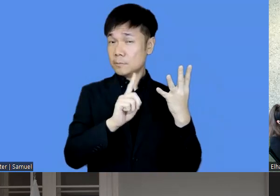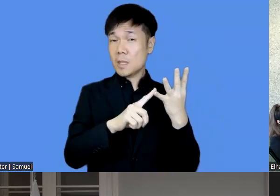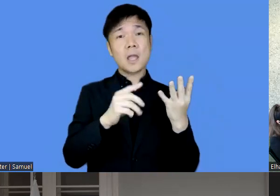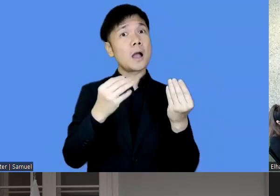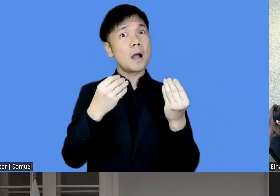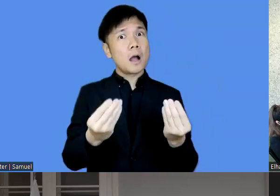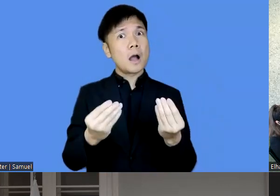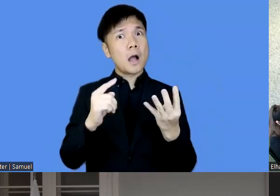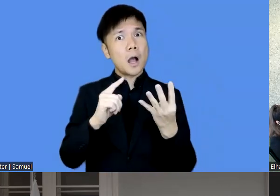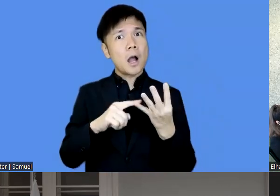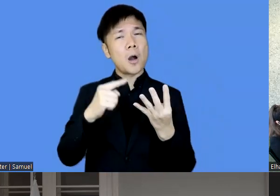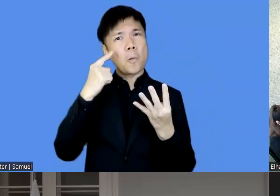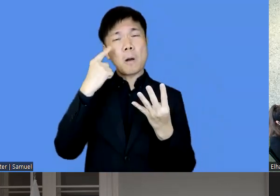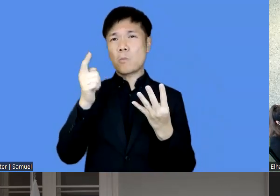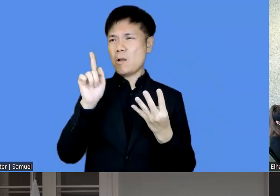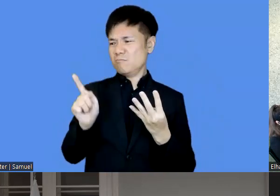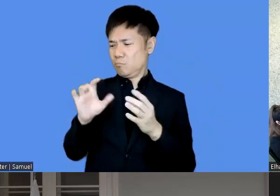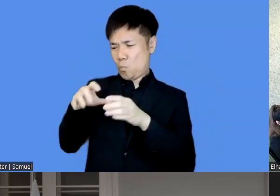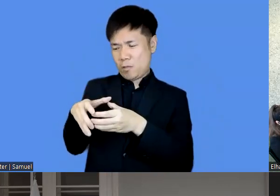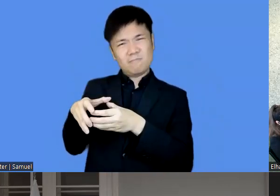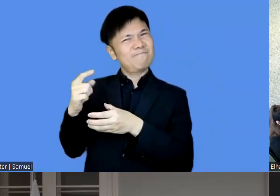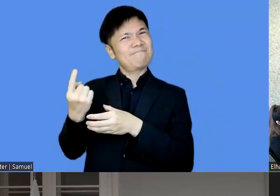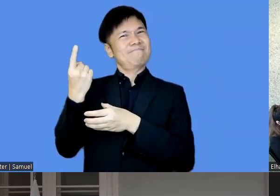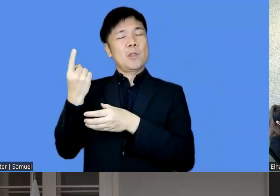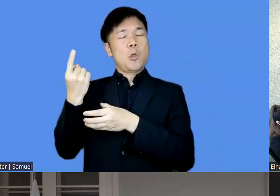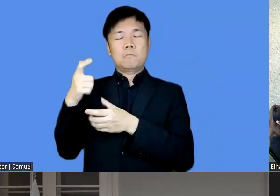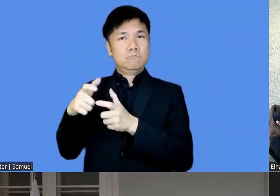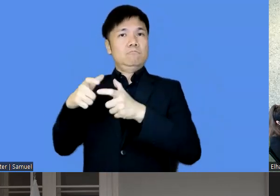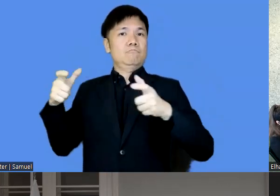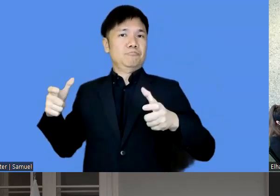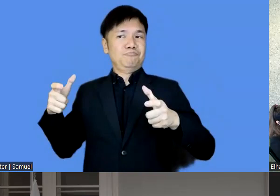multilateral forums like for instance the international conference of the Red Cross